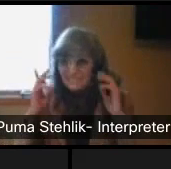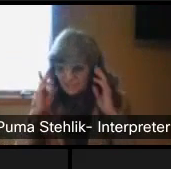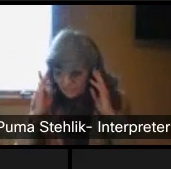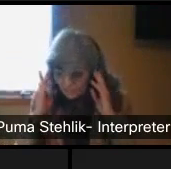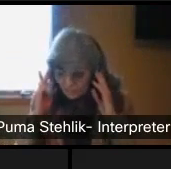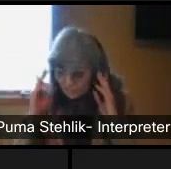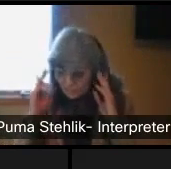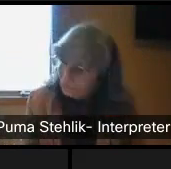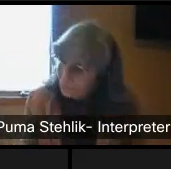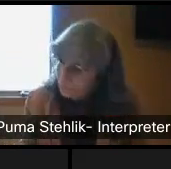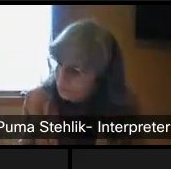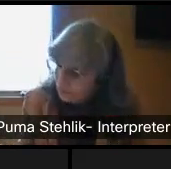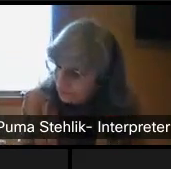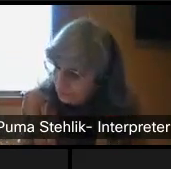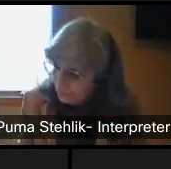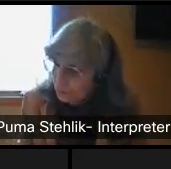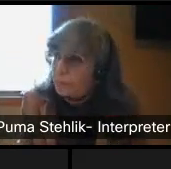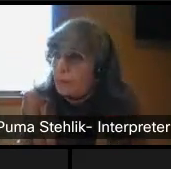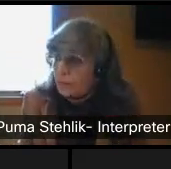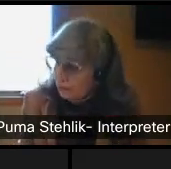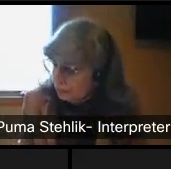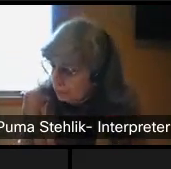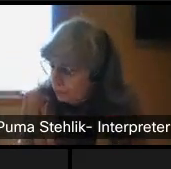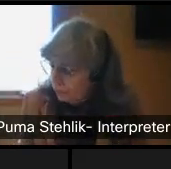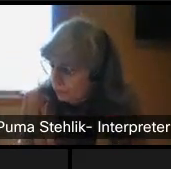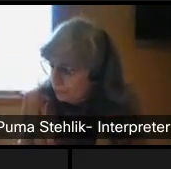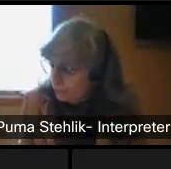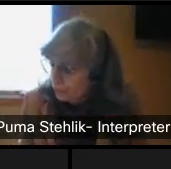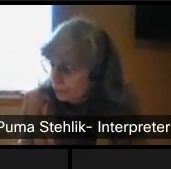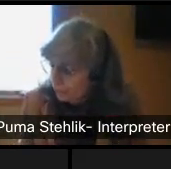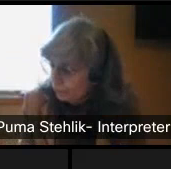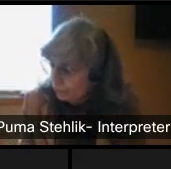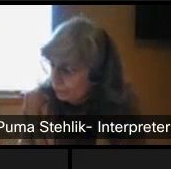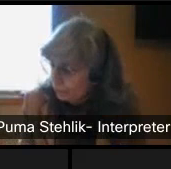Or 1, 2, 2, 1, no, the.